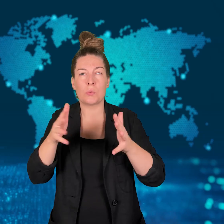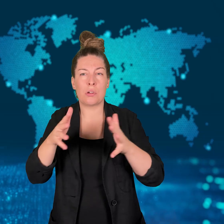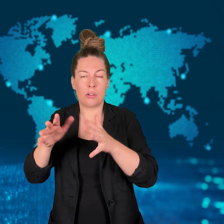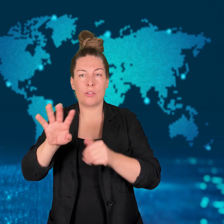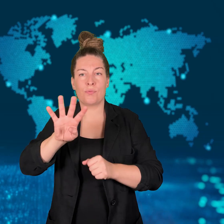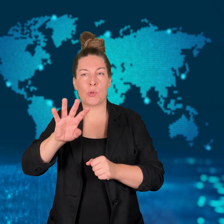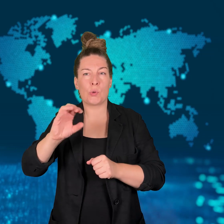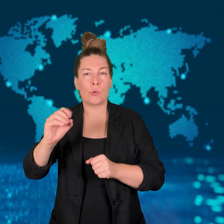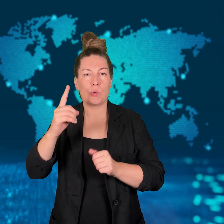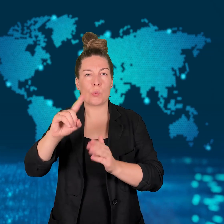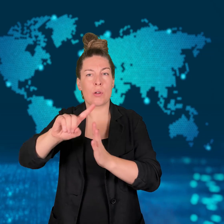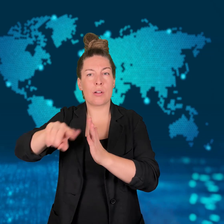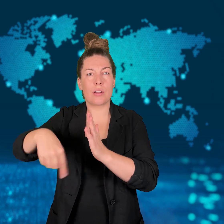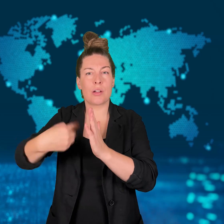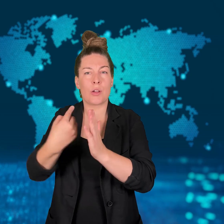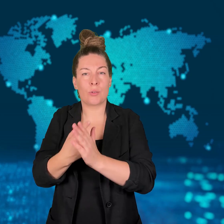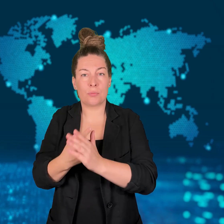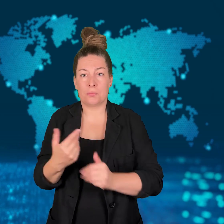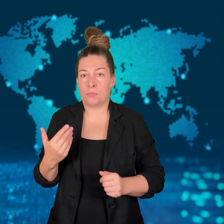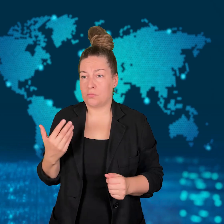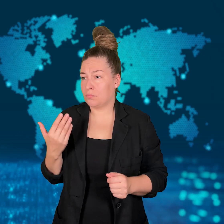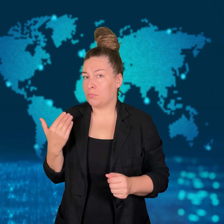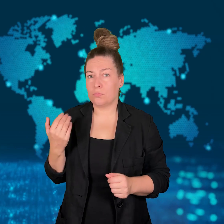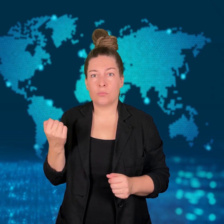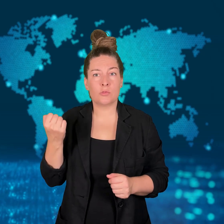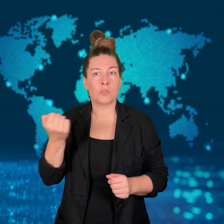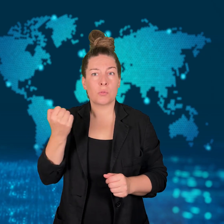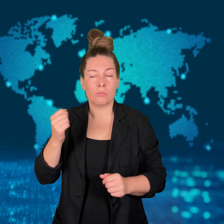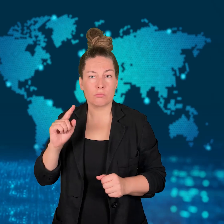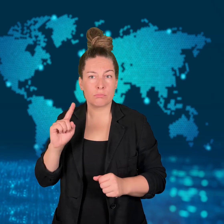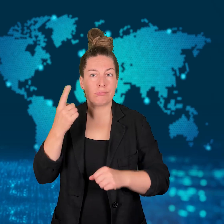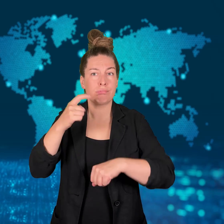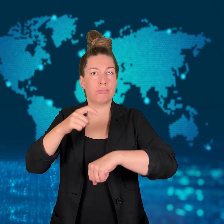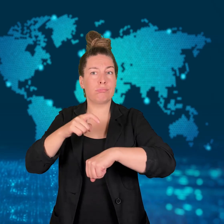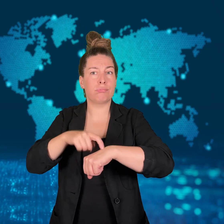When the typhoon first hit land on Saturday, it was around 149 KPH.